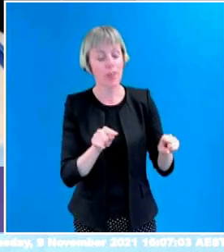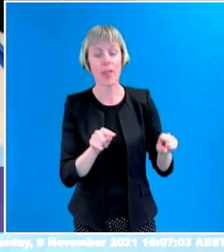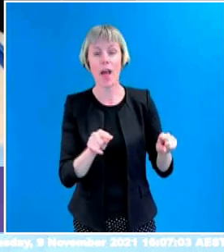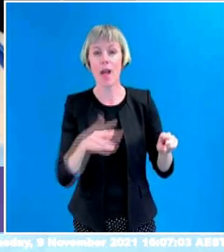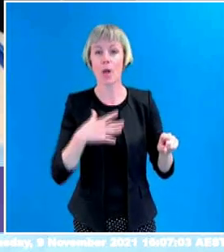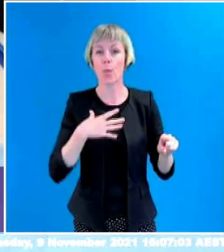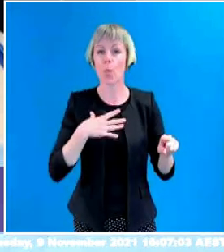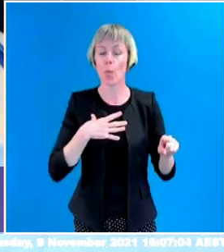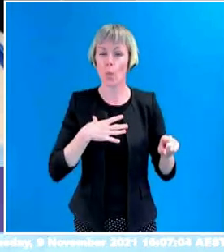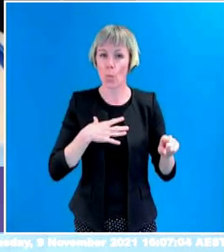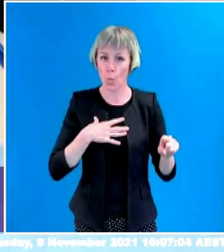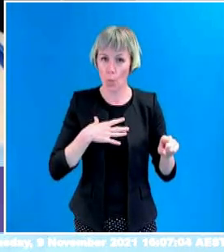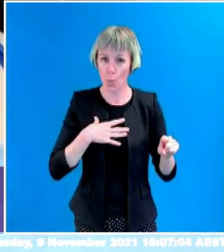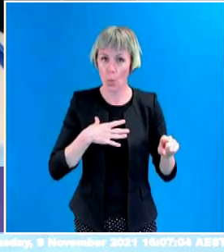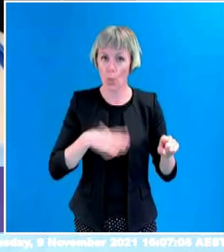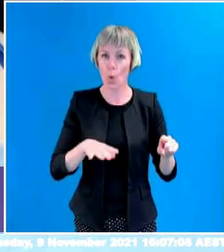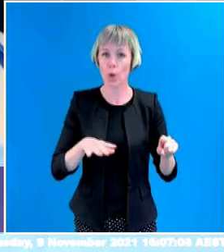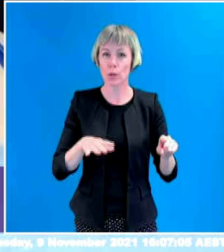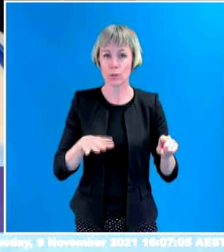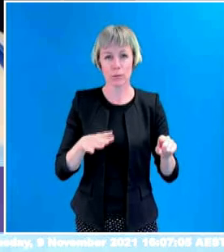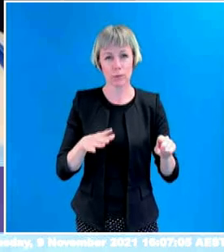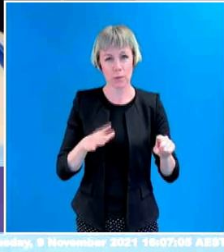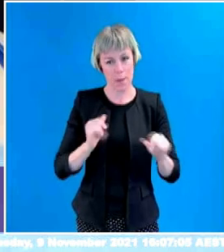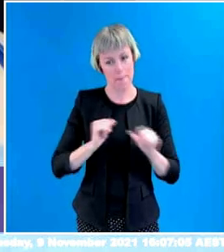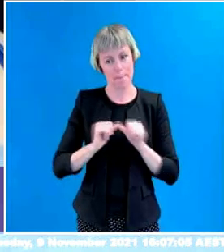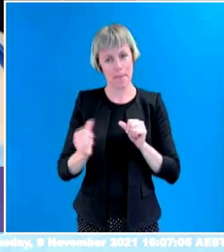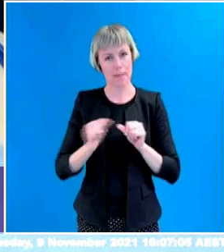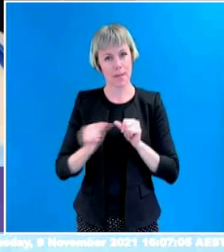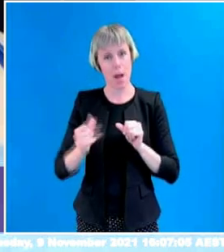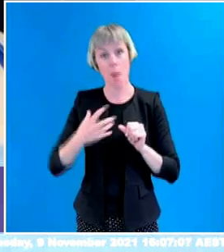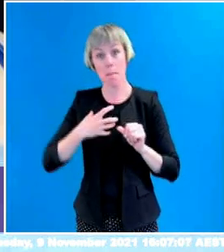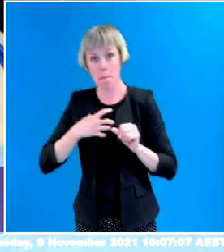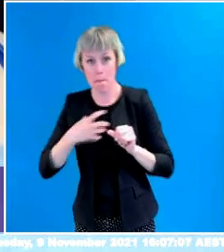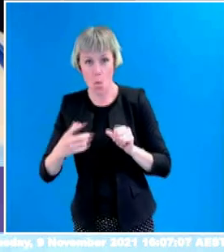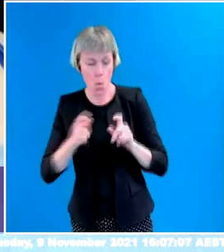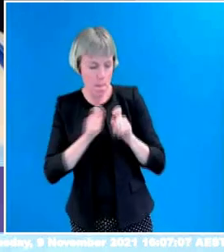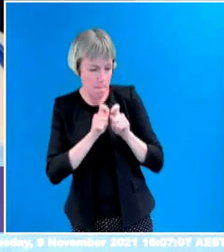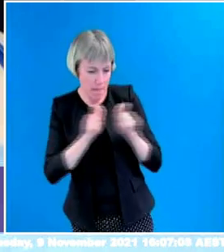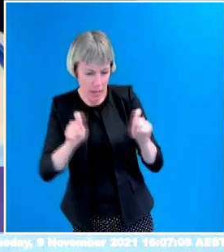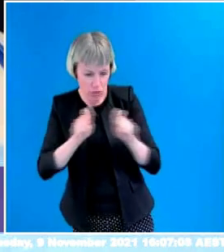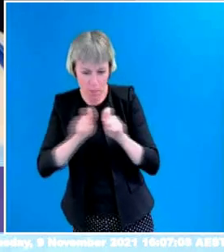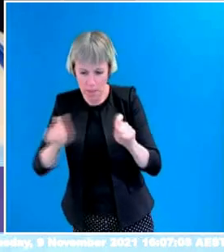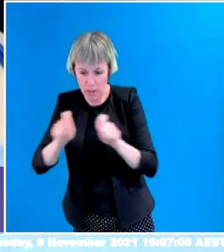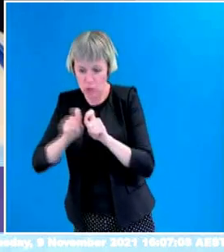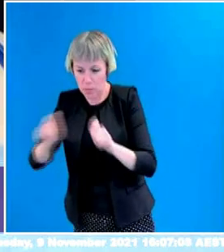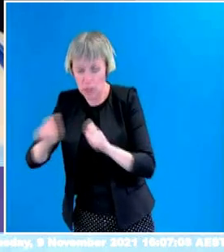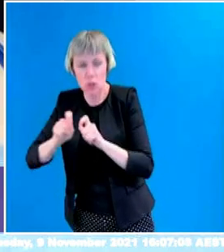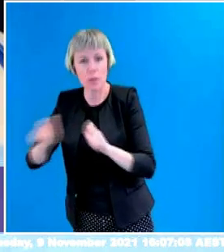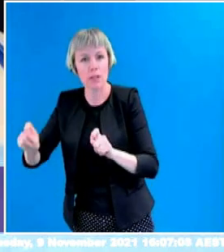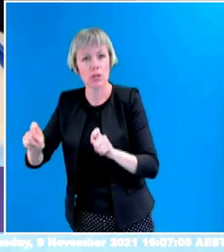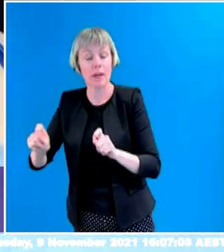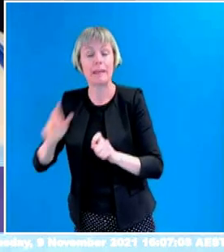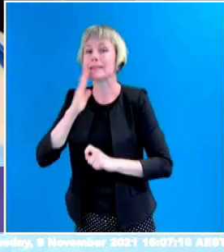reflect as many measures as possible, even where data was imperfect or not